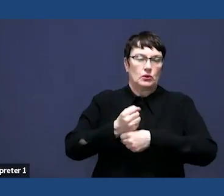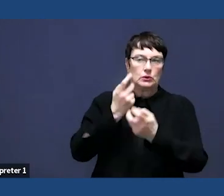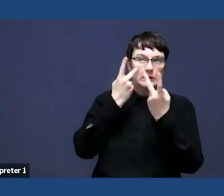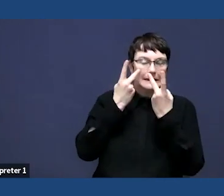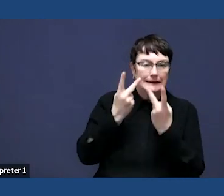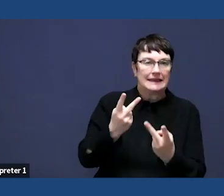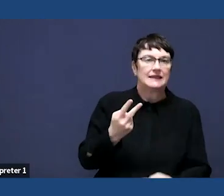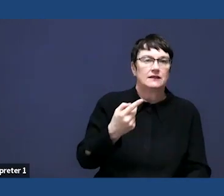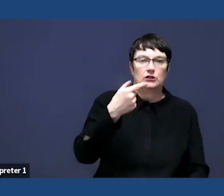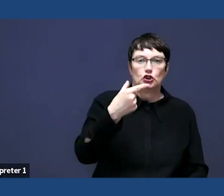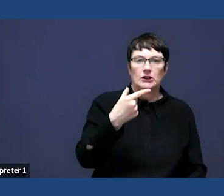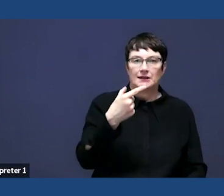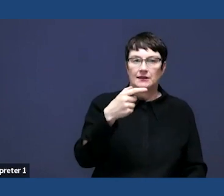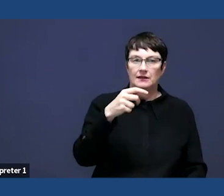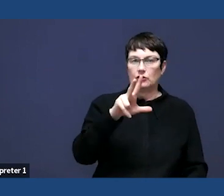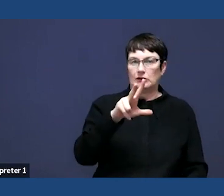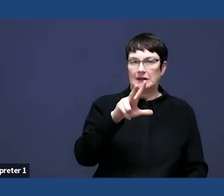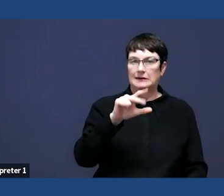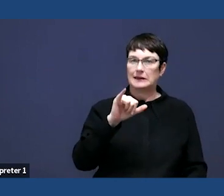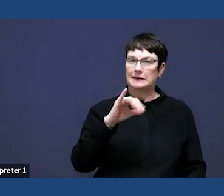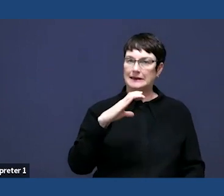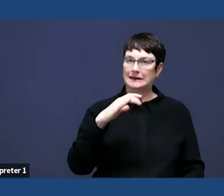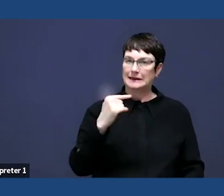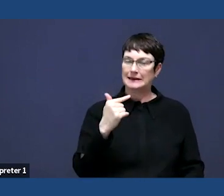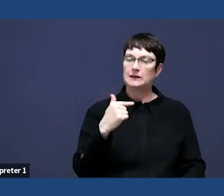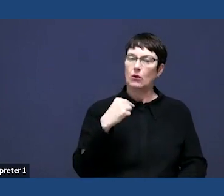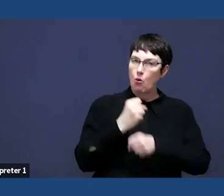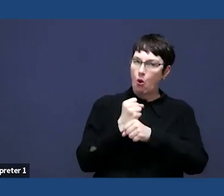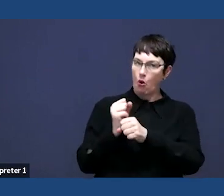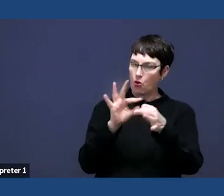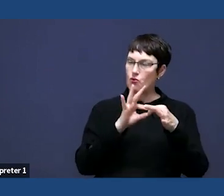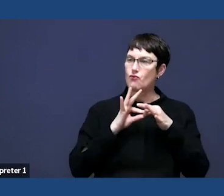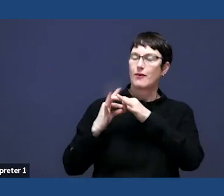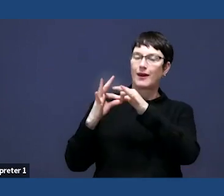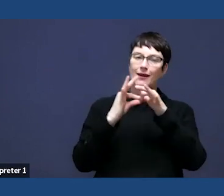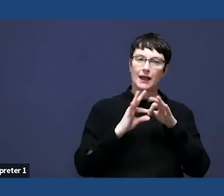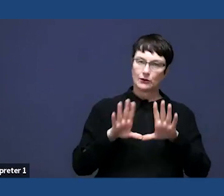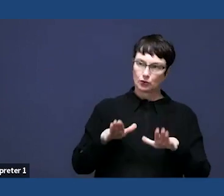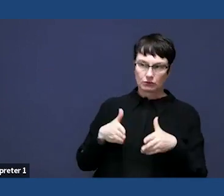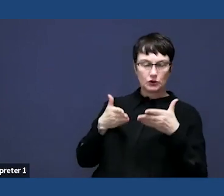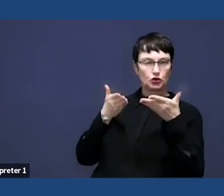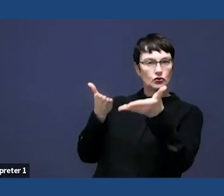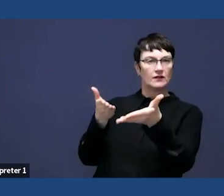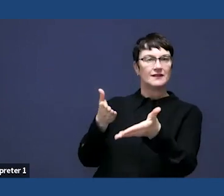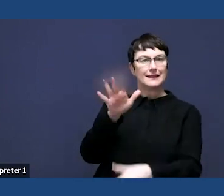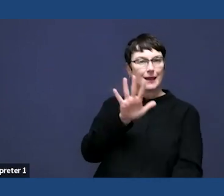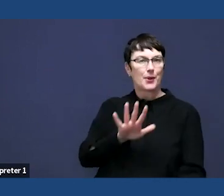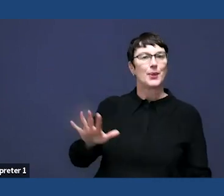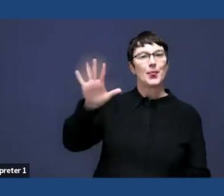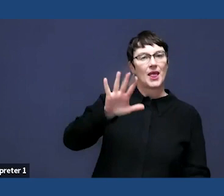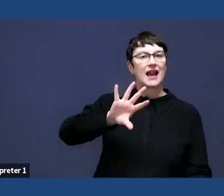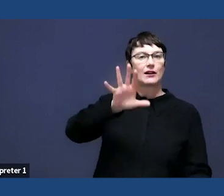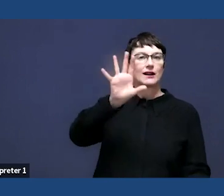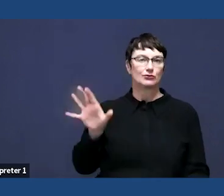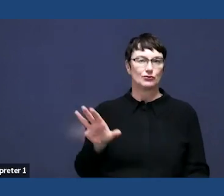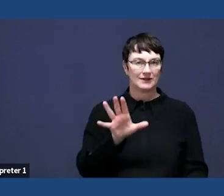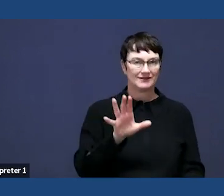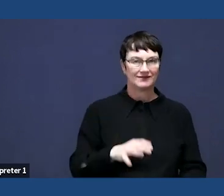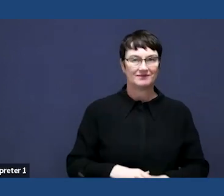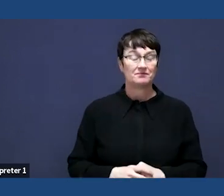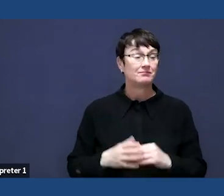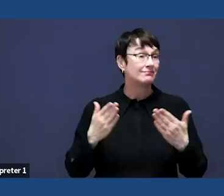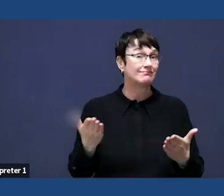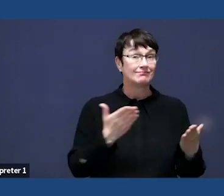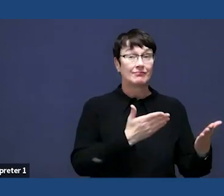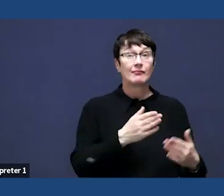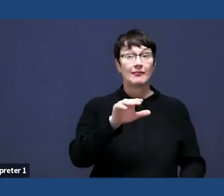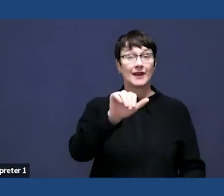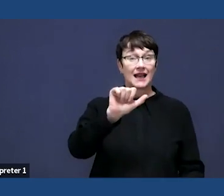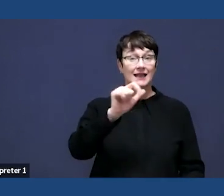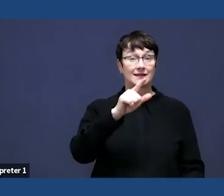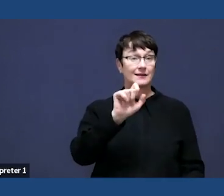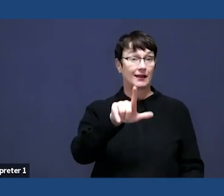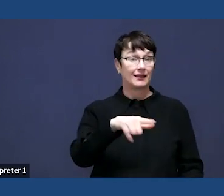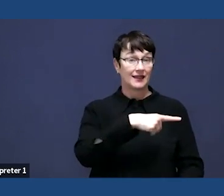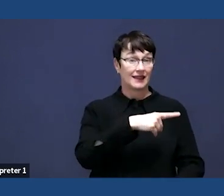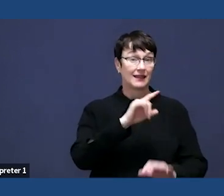So now we're going to ask Axel to make a closing comment, please.